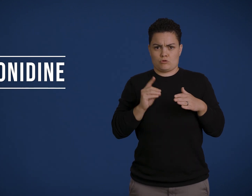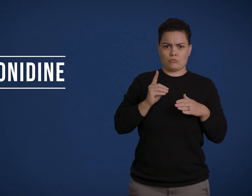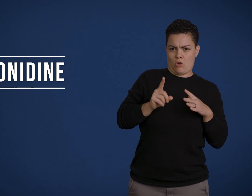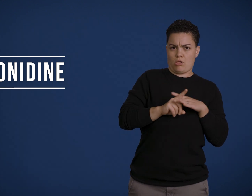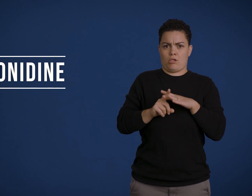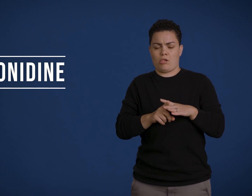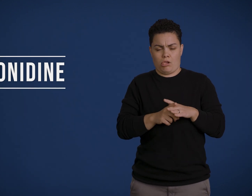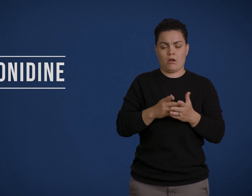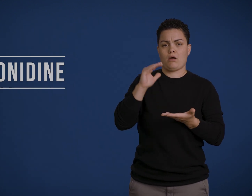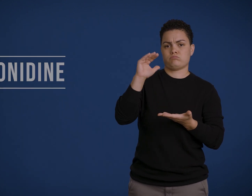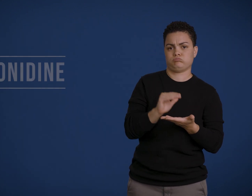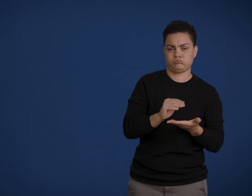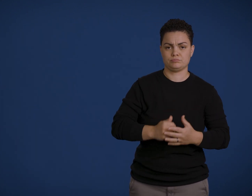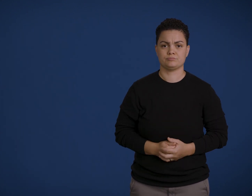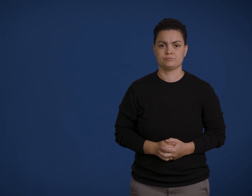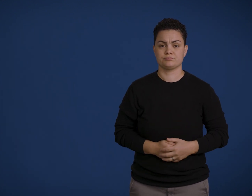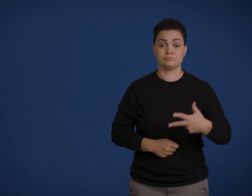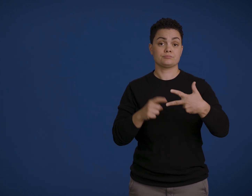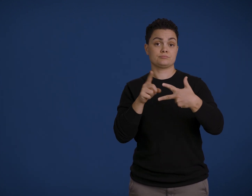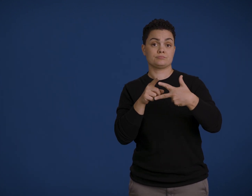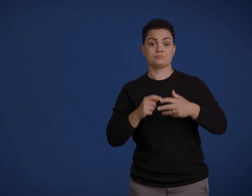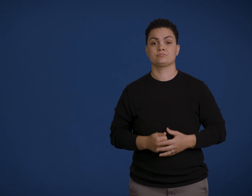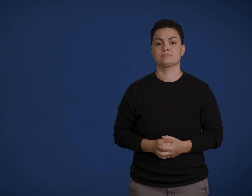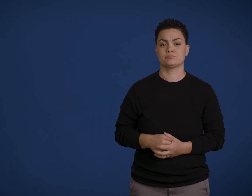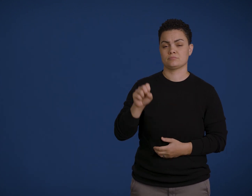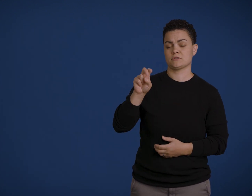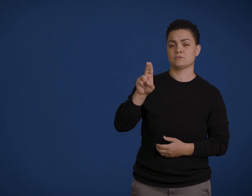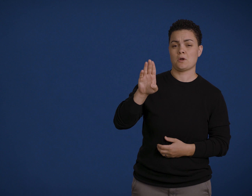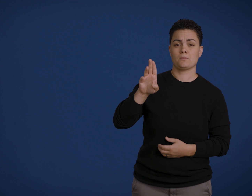This is ALSO effective in reducing withdrawal symptoms.